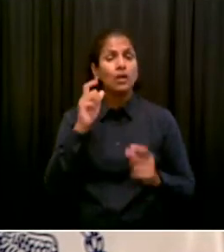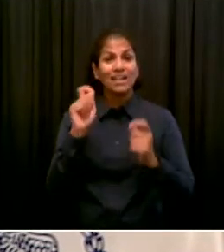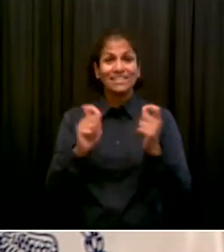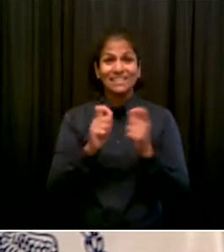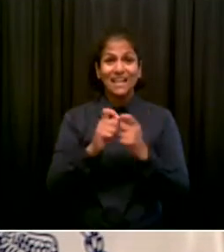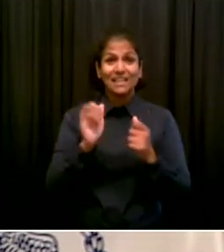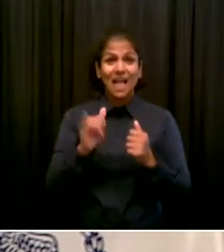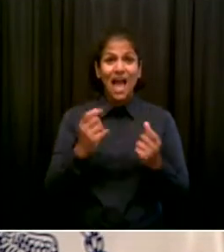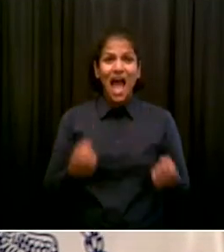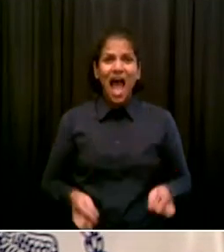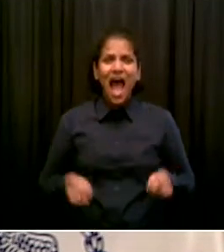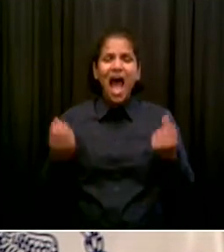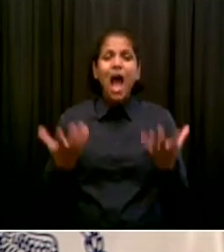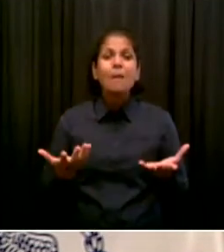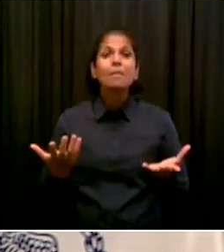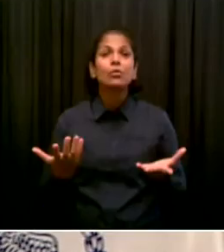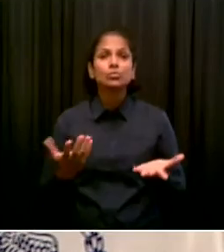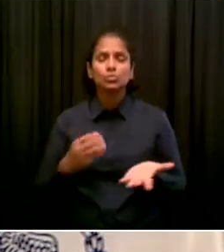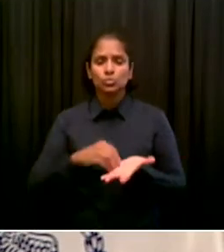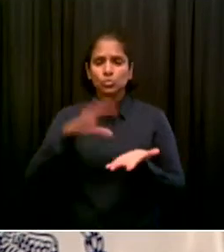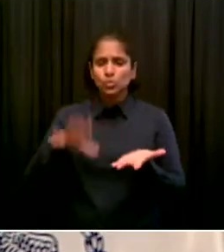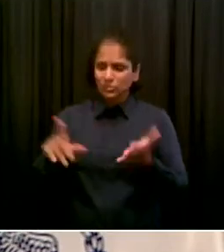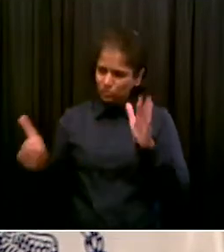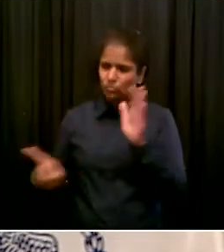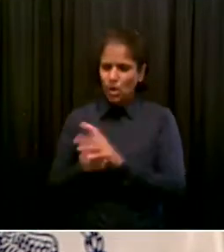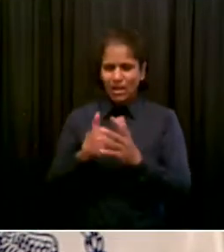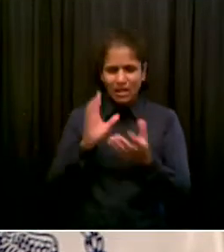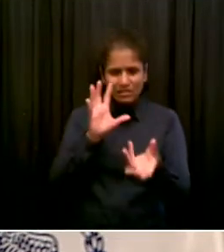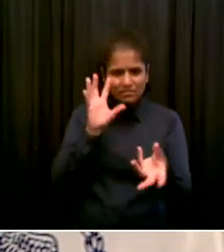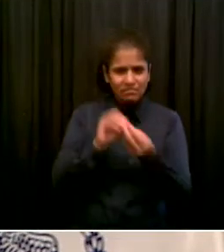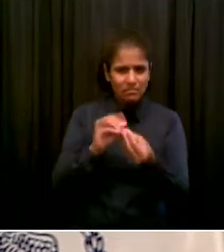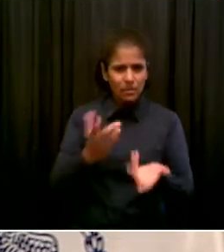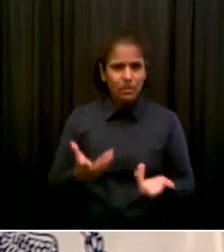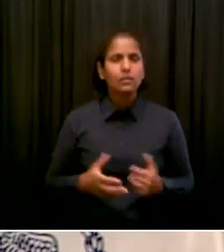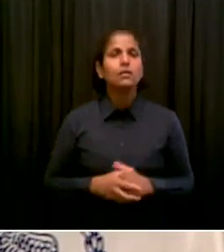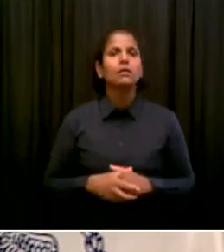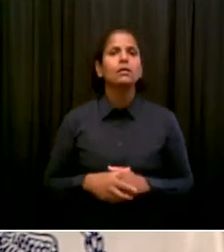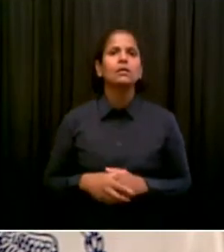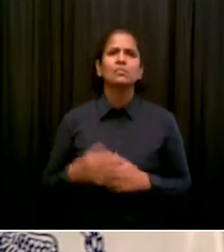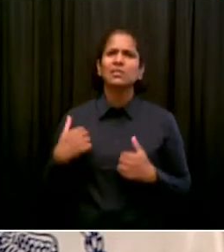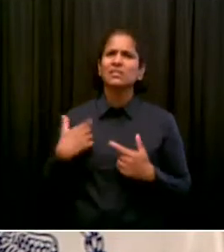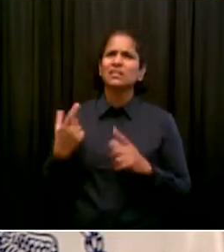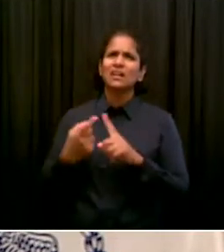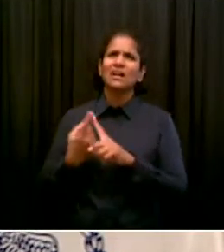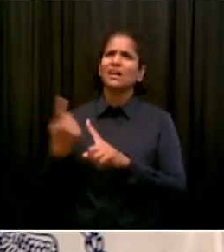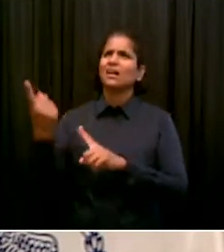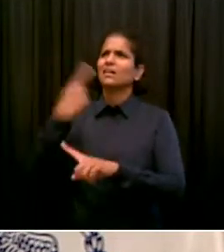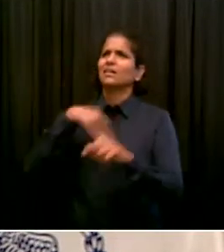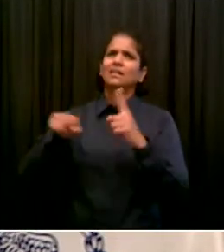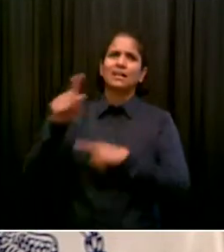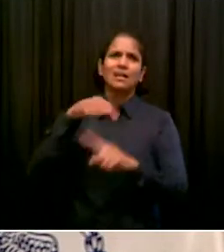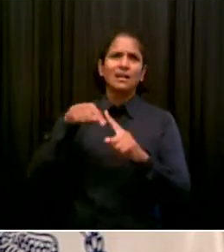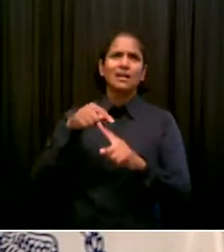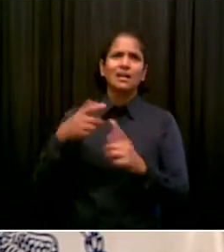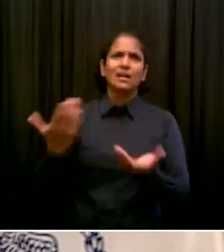WHAT CAN YOU TELL US WERE GOOD HARD NUMBERS OF HOW MANY